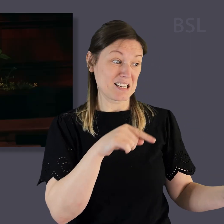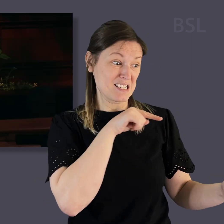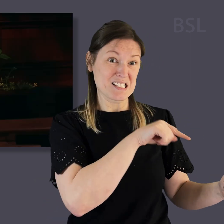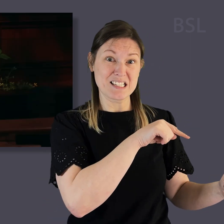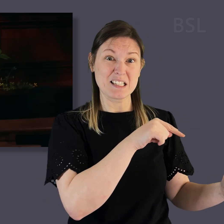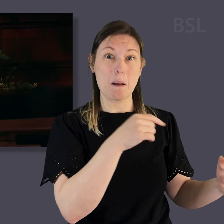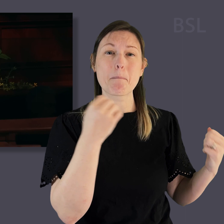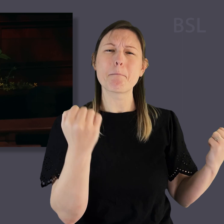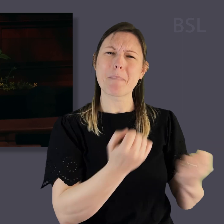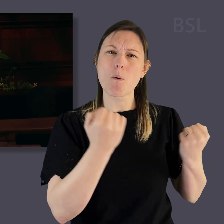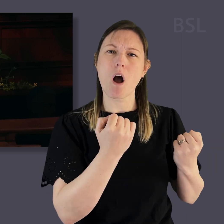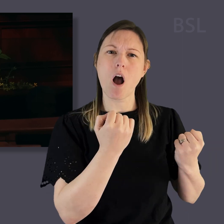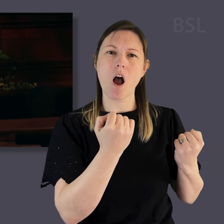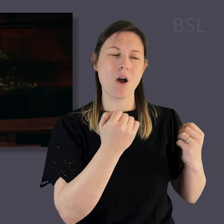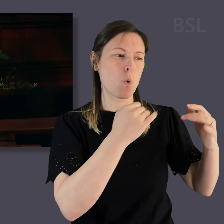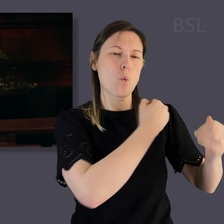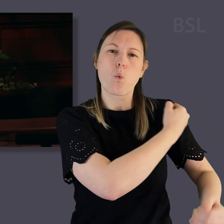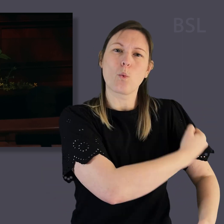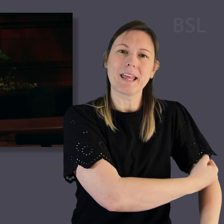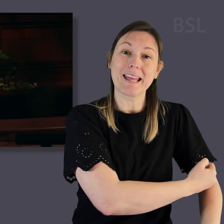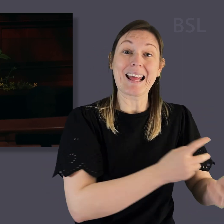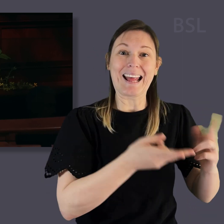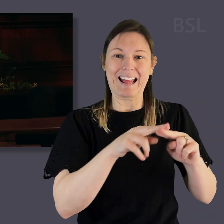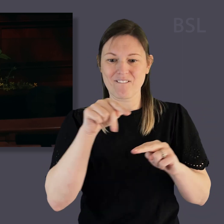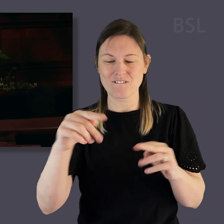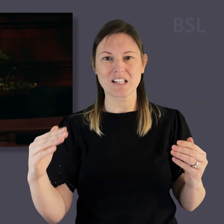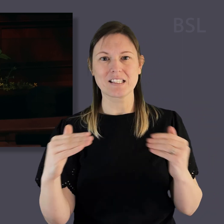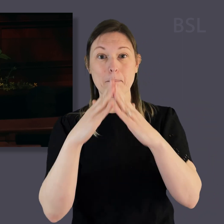His power is threatened by the ordinances and covenants performed in temples